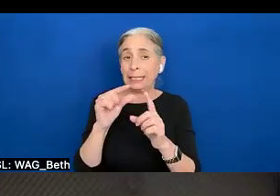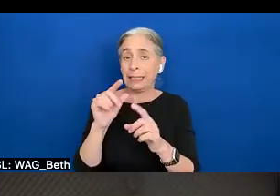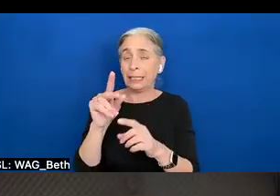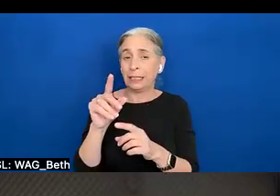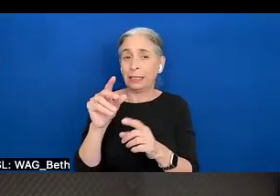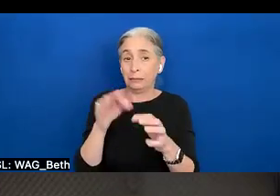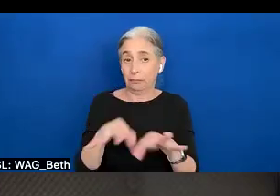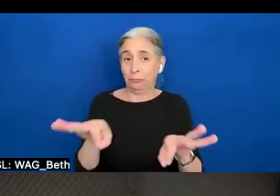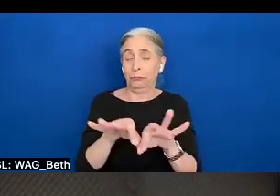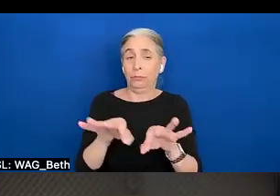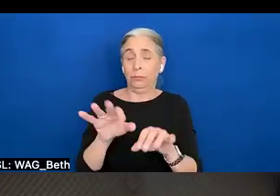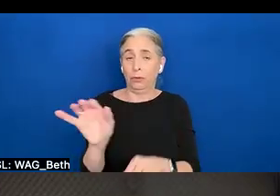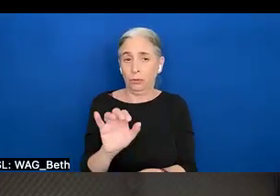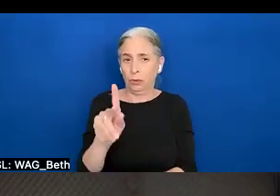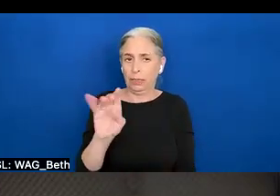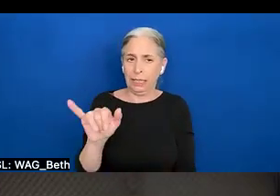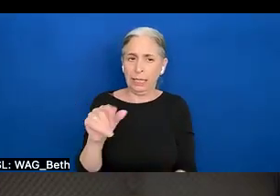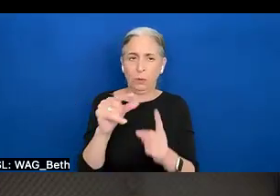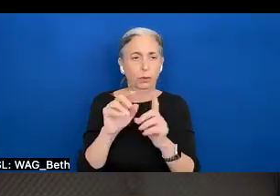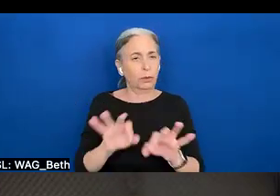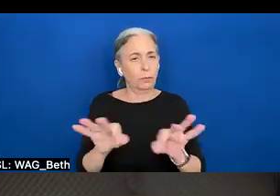keywords are very important.